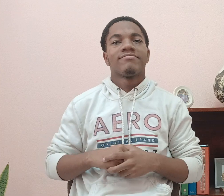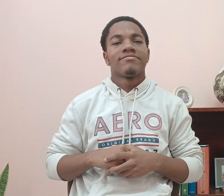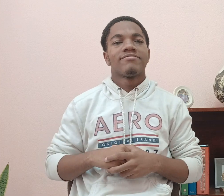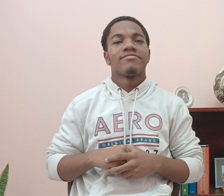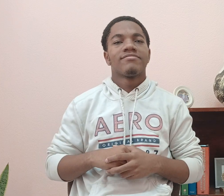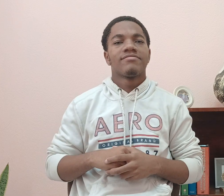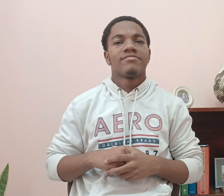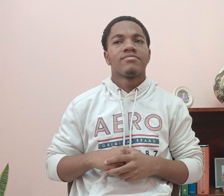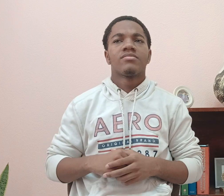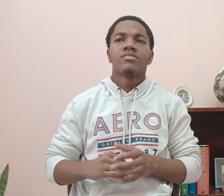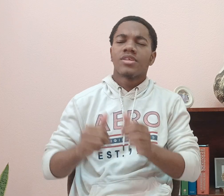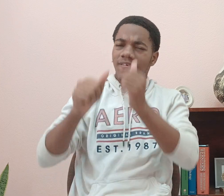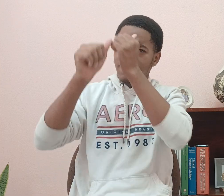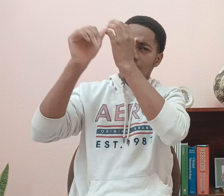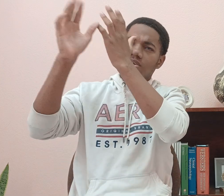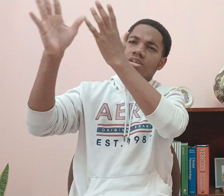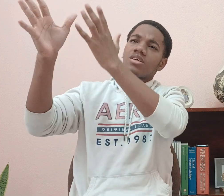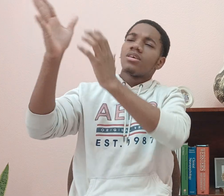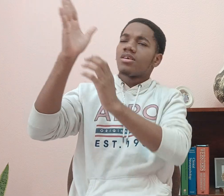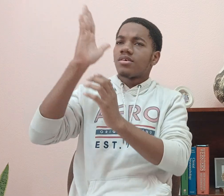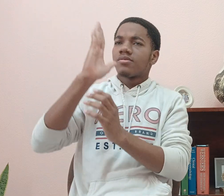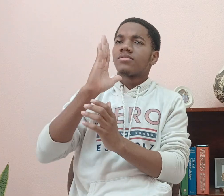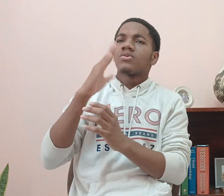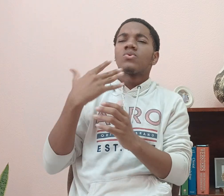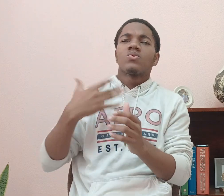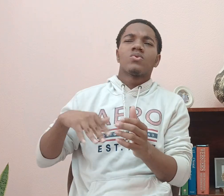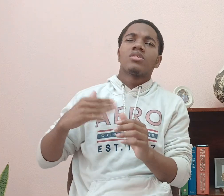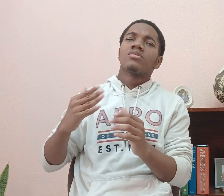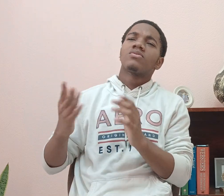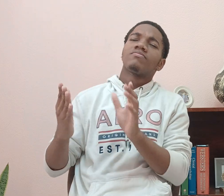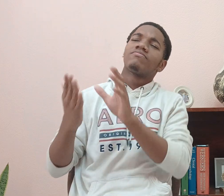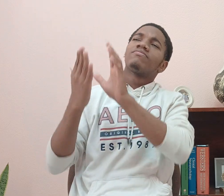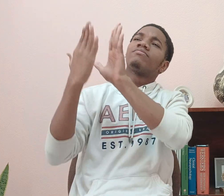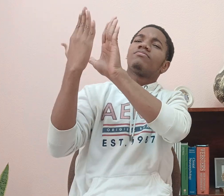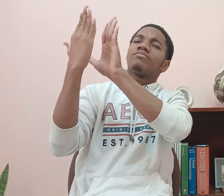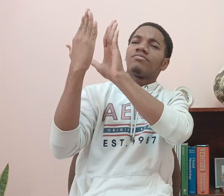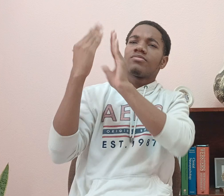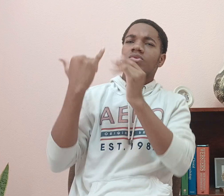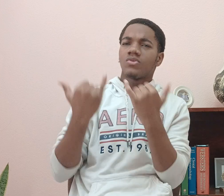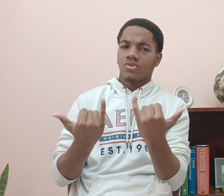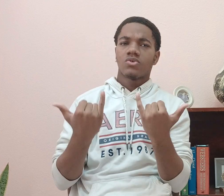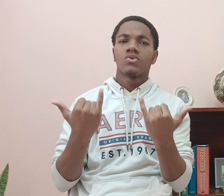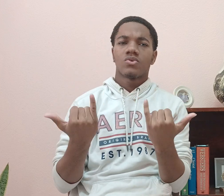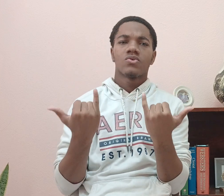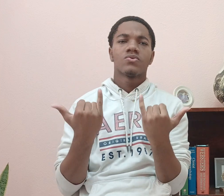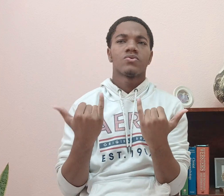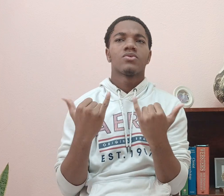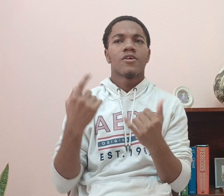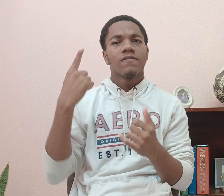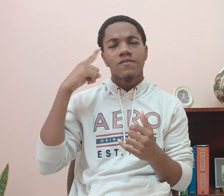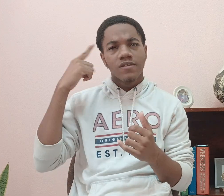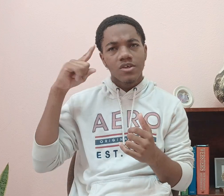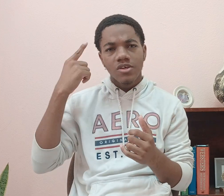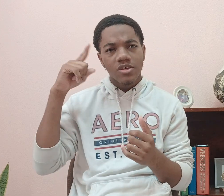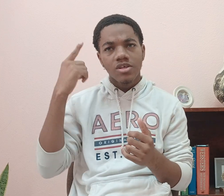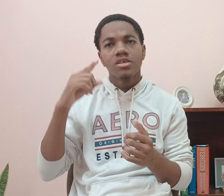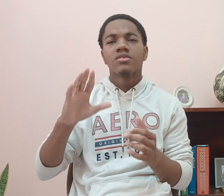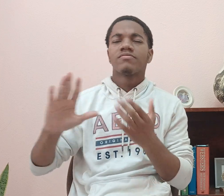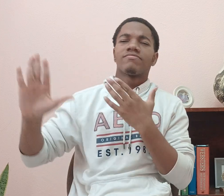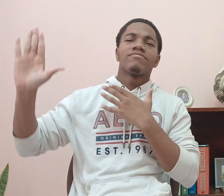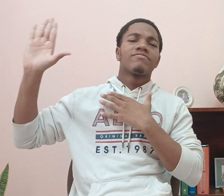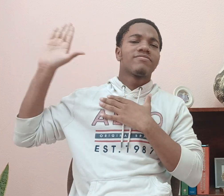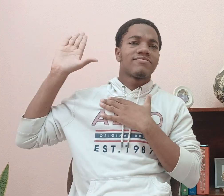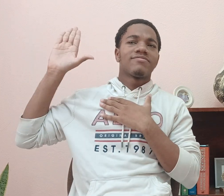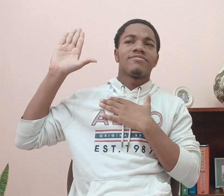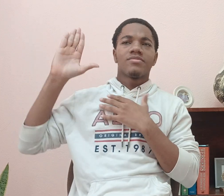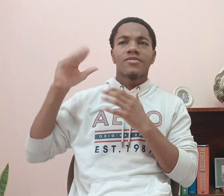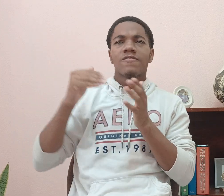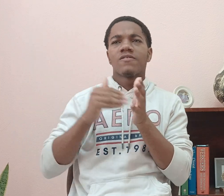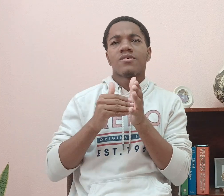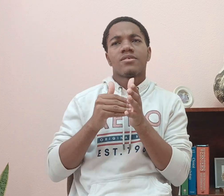Father God, we come before you today to dedicate again the lives of our beloved